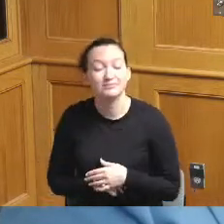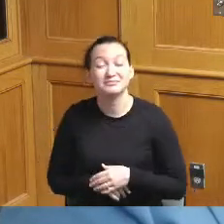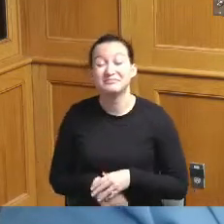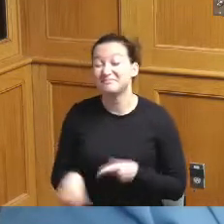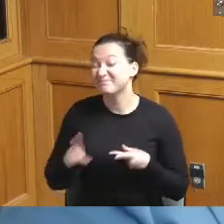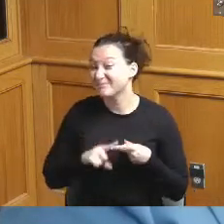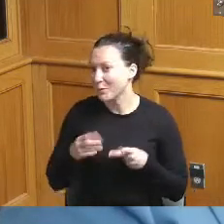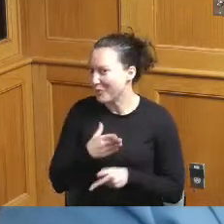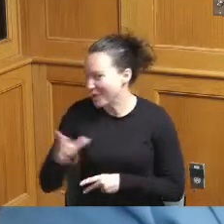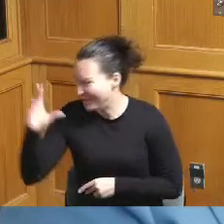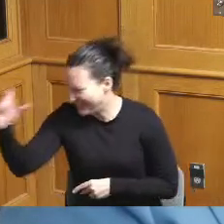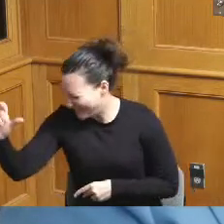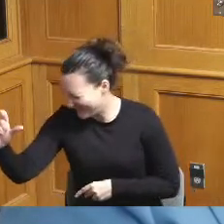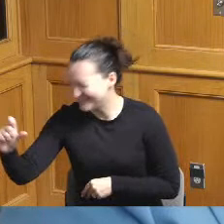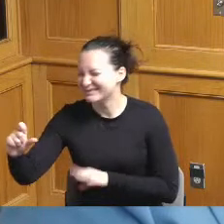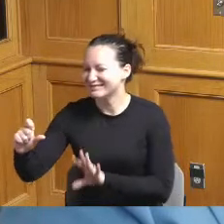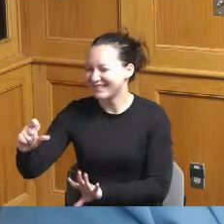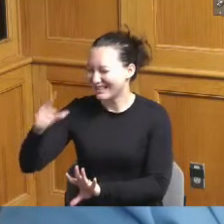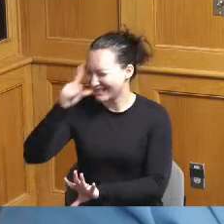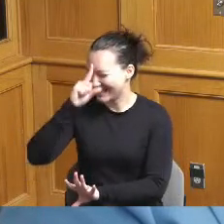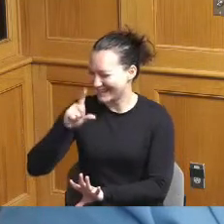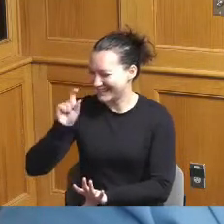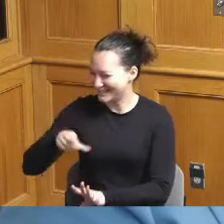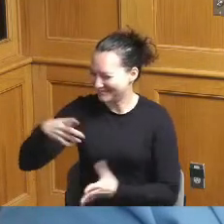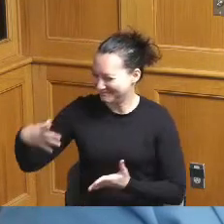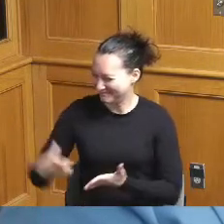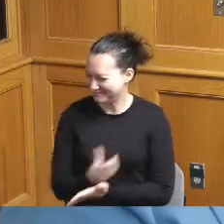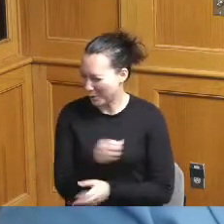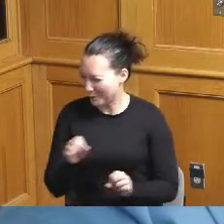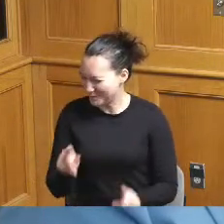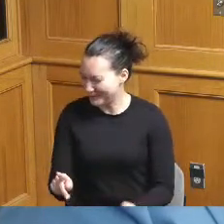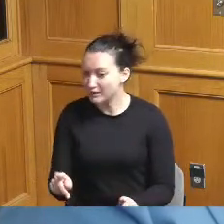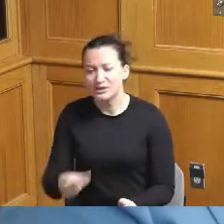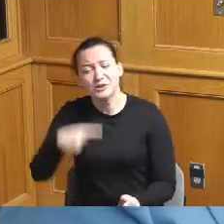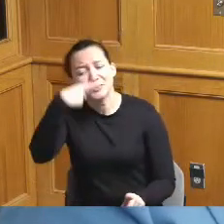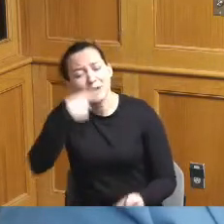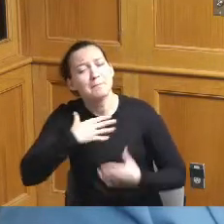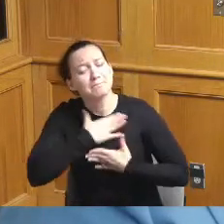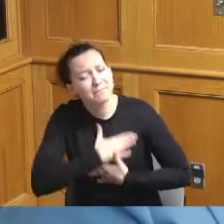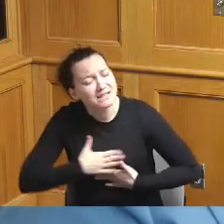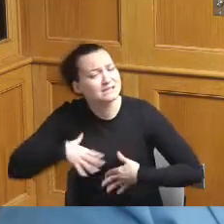before you leave I think we need to take this opportunity could you please tell everyone that's